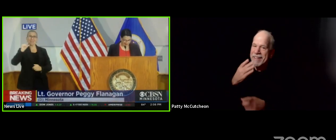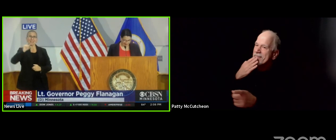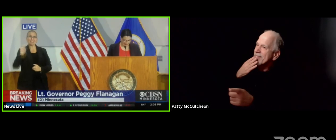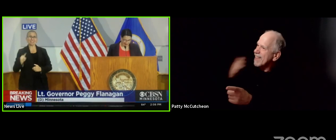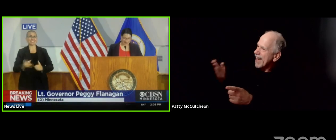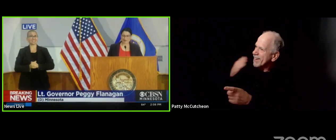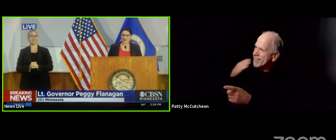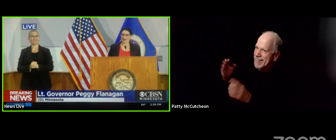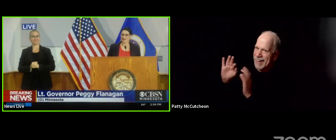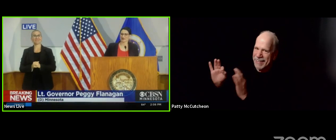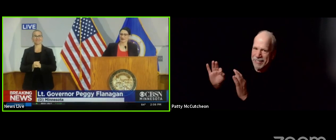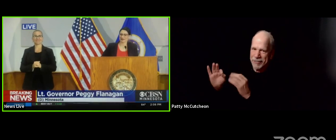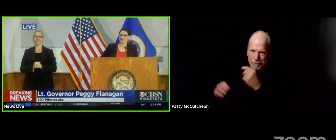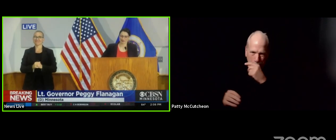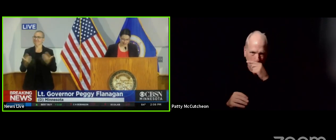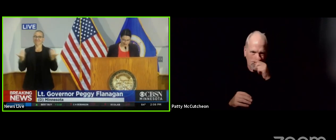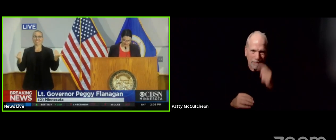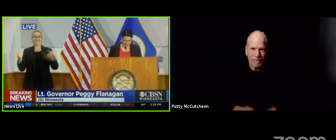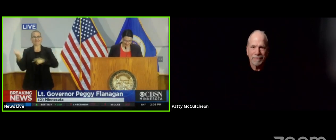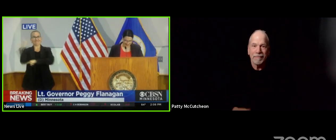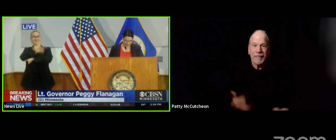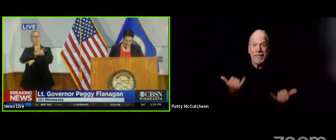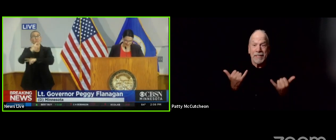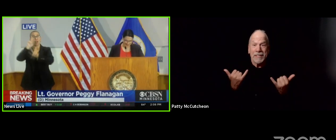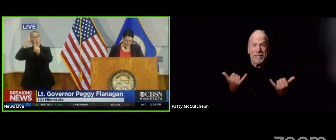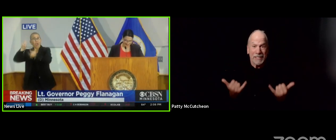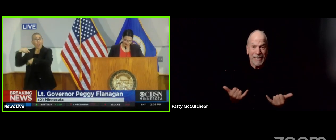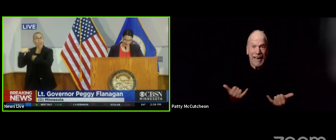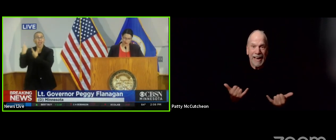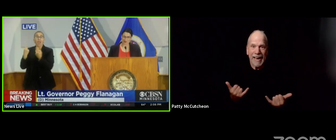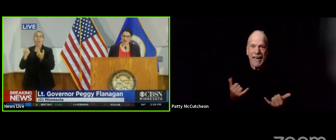BEEN WAITING FOR FOR YEARS AND THAT THE ADVOCATES IN THIS ROOM